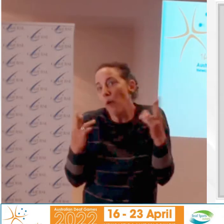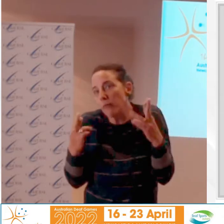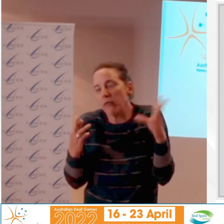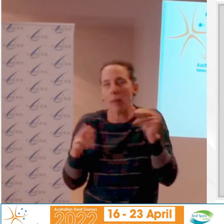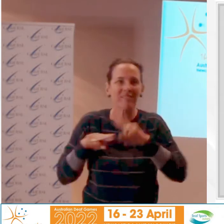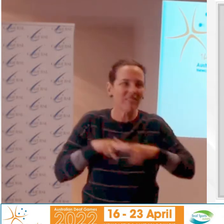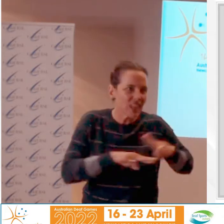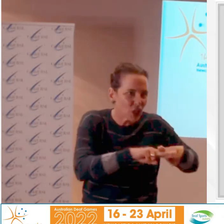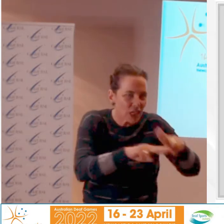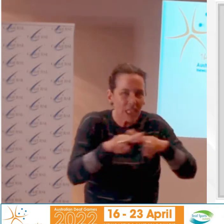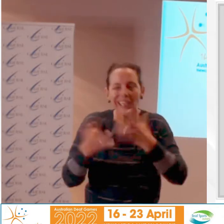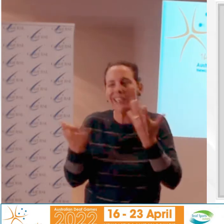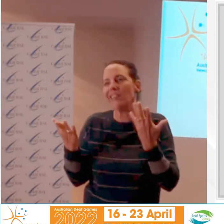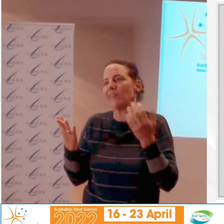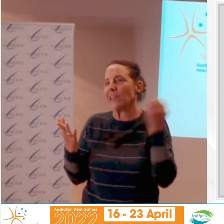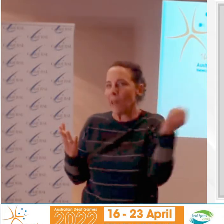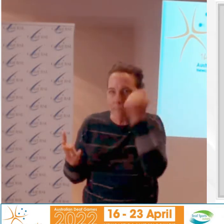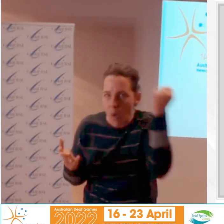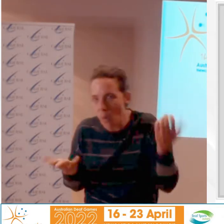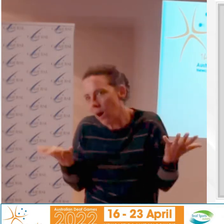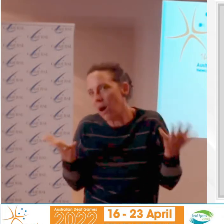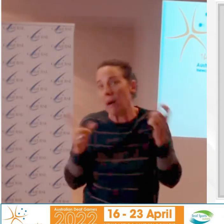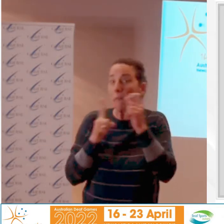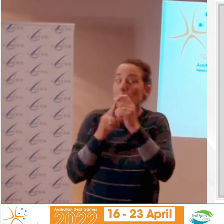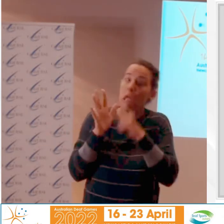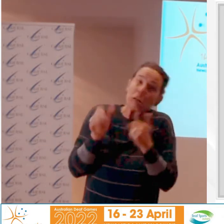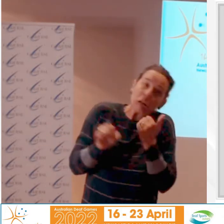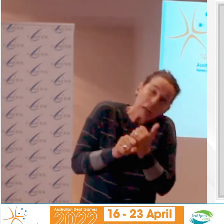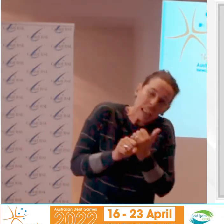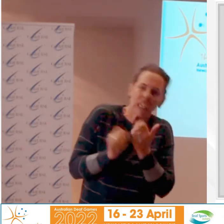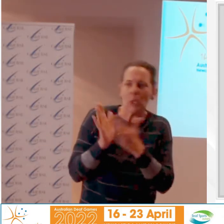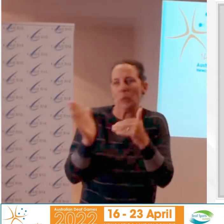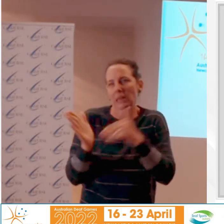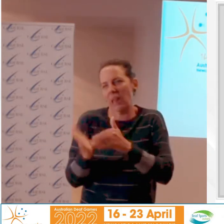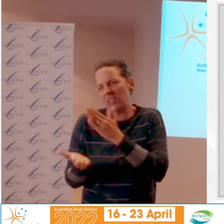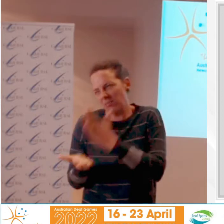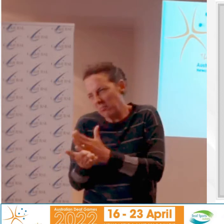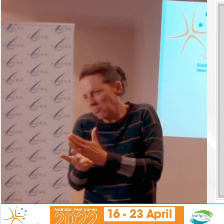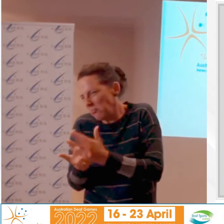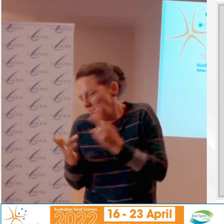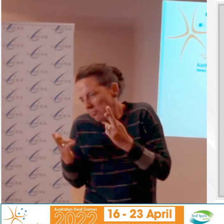will be supporting that and hopefully we'll be able to get people from places like Samoa PNG